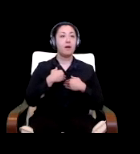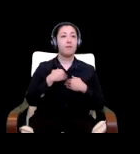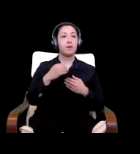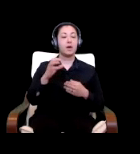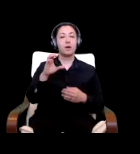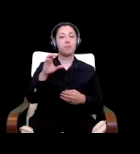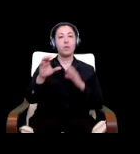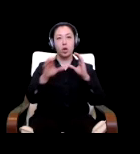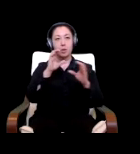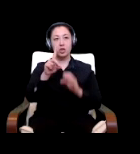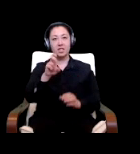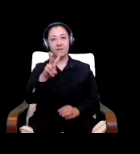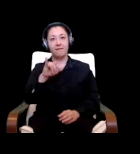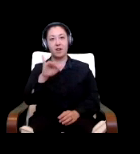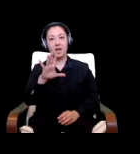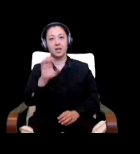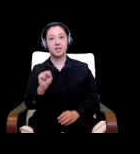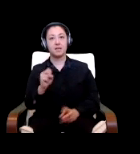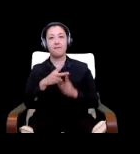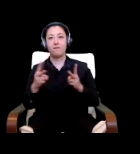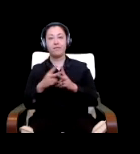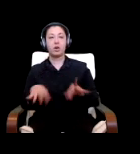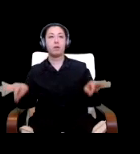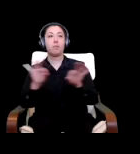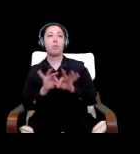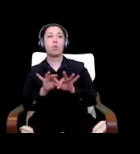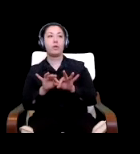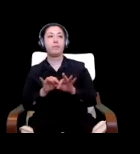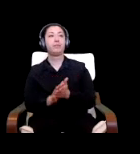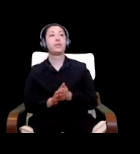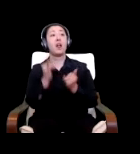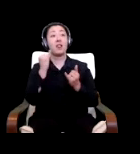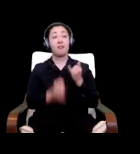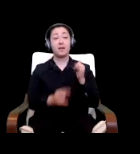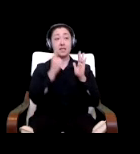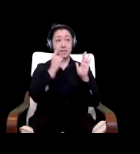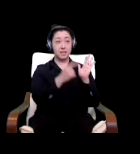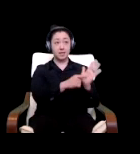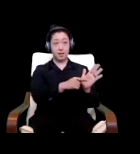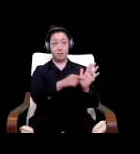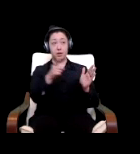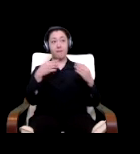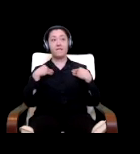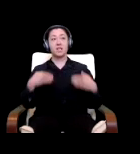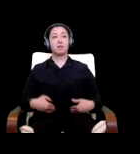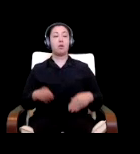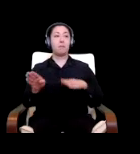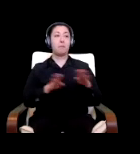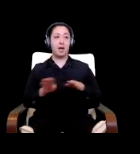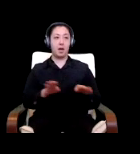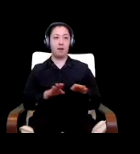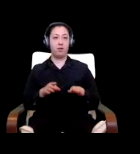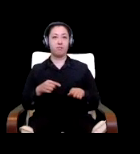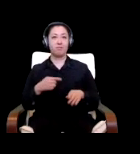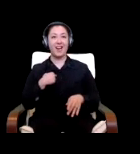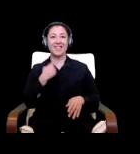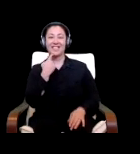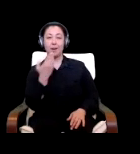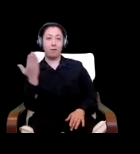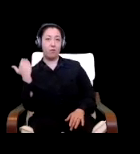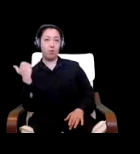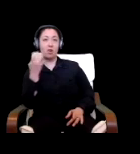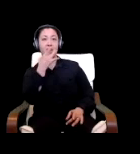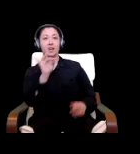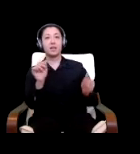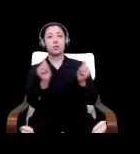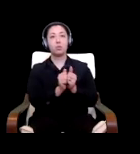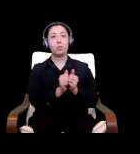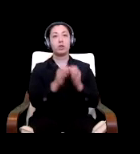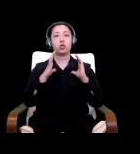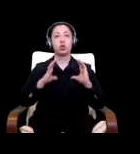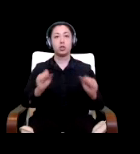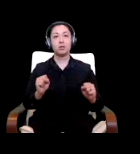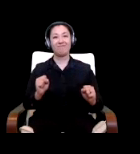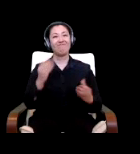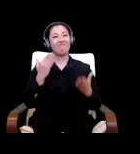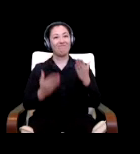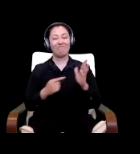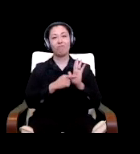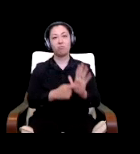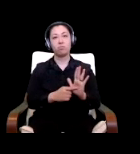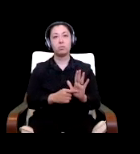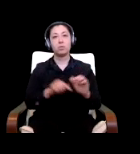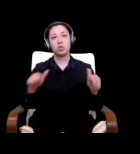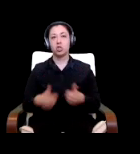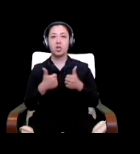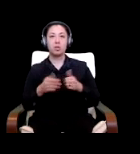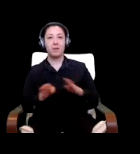Kids with CHARGE can exhibit really challenging behaviors and one example is physical behavior